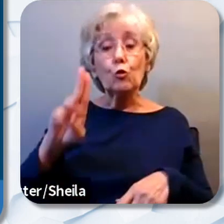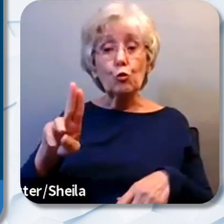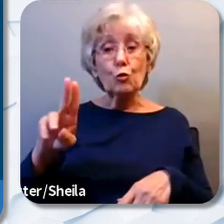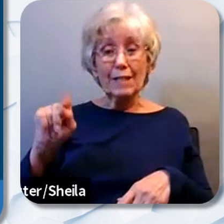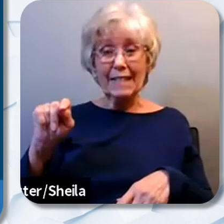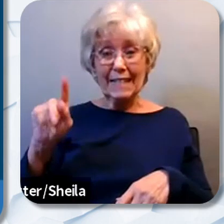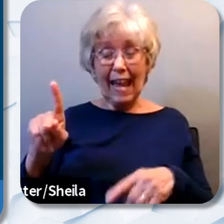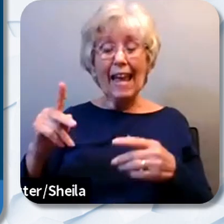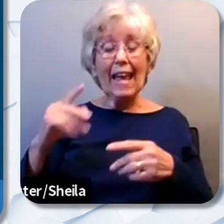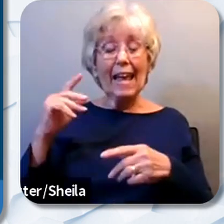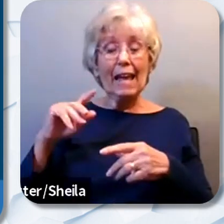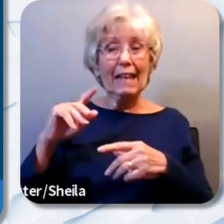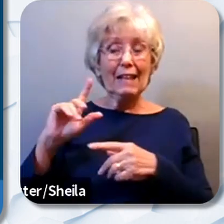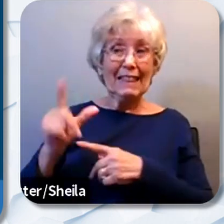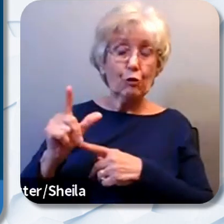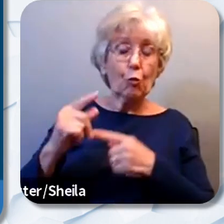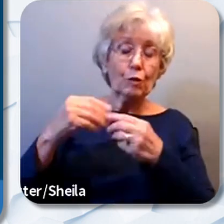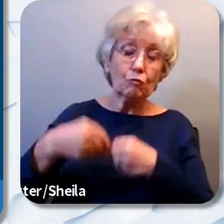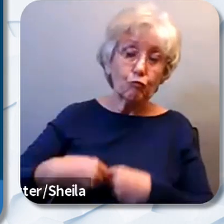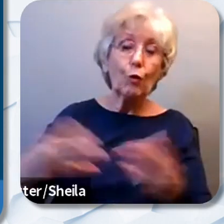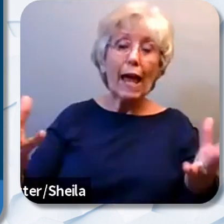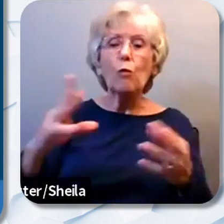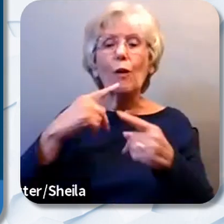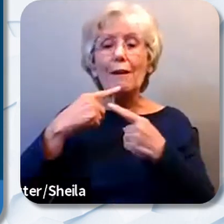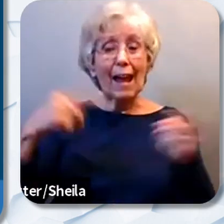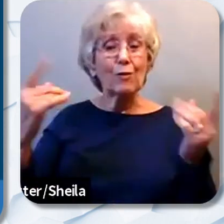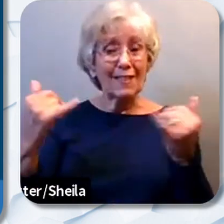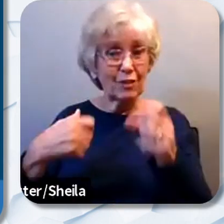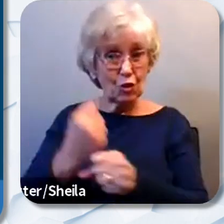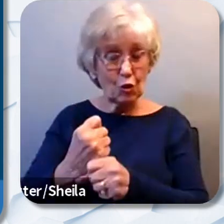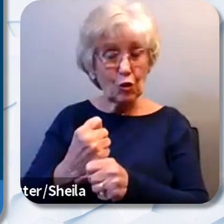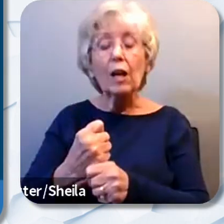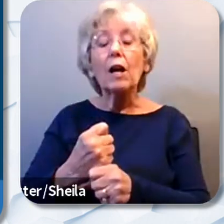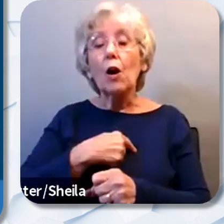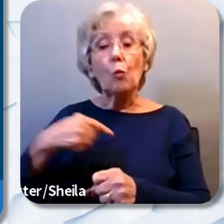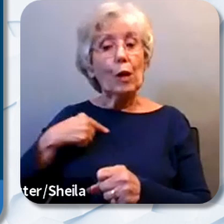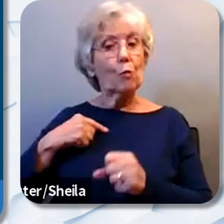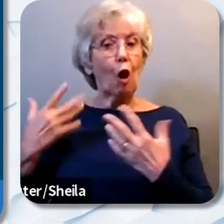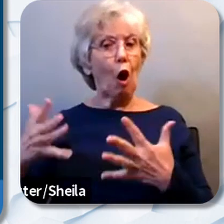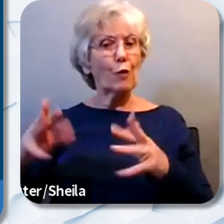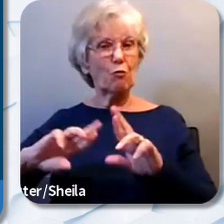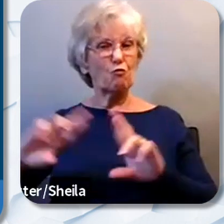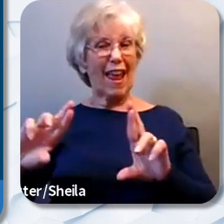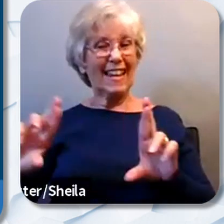rolled out or or announced for this, this year we were poised and ready for the district to